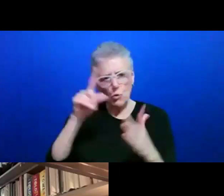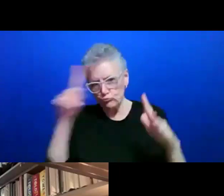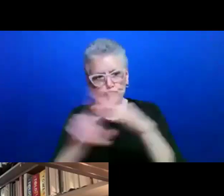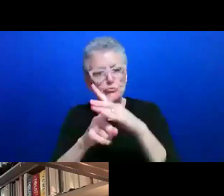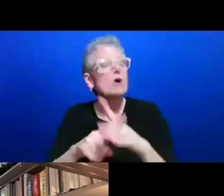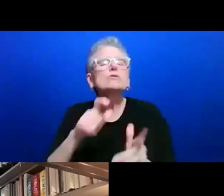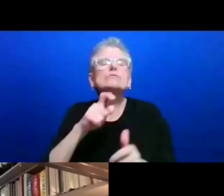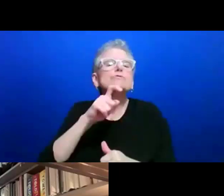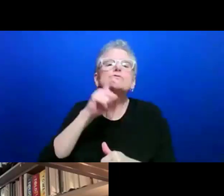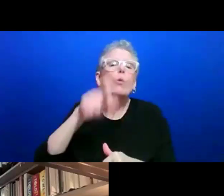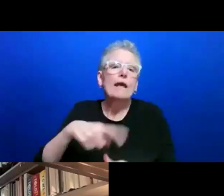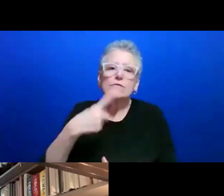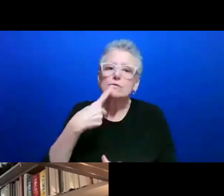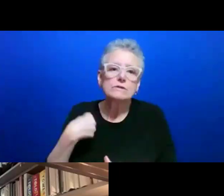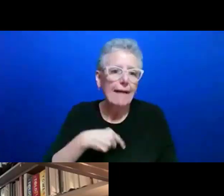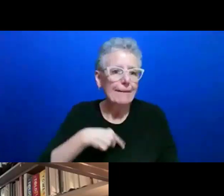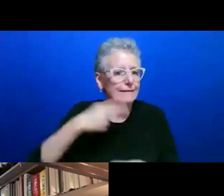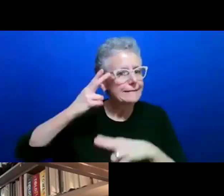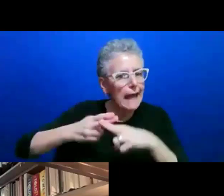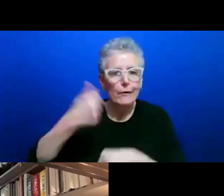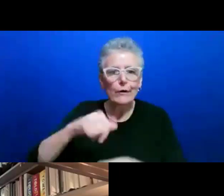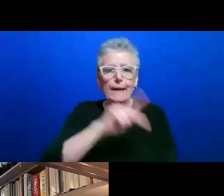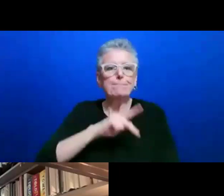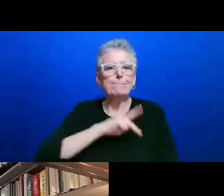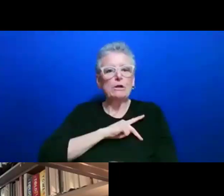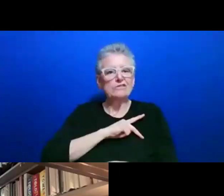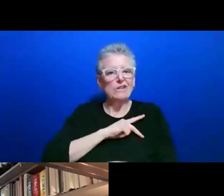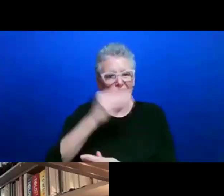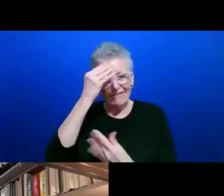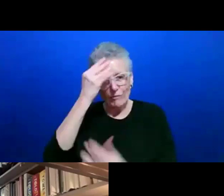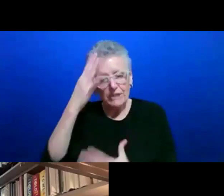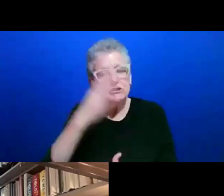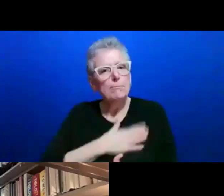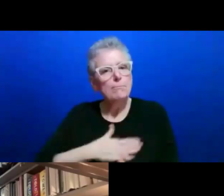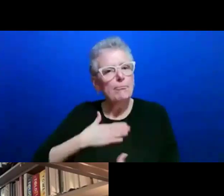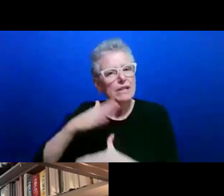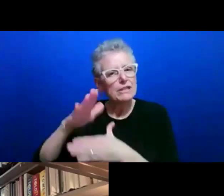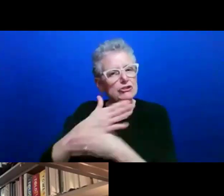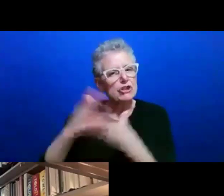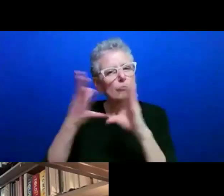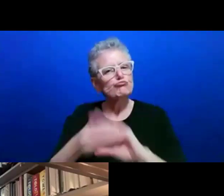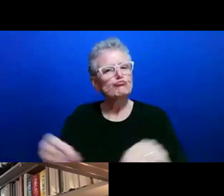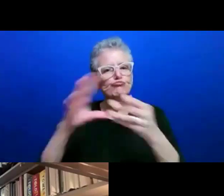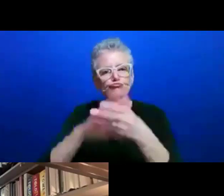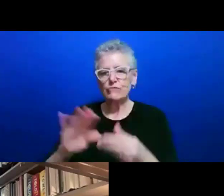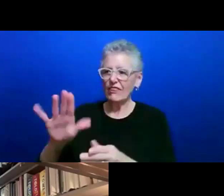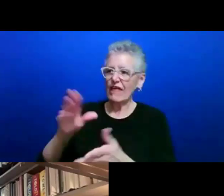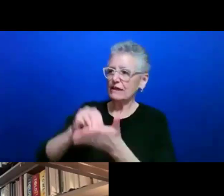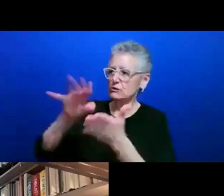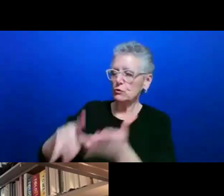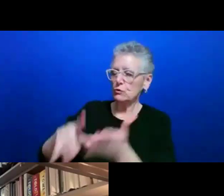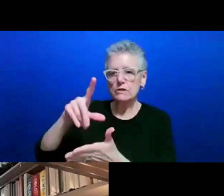any personally identifiable information, can you just share a little bit about that student and what your-- kind of where your mindset is